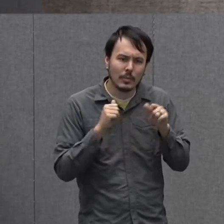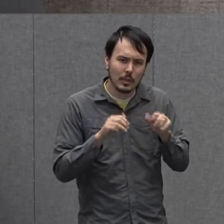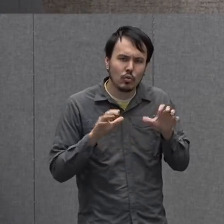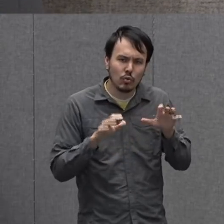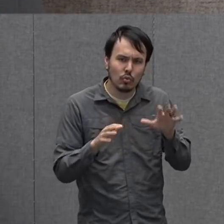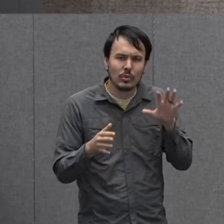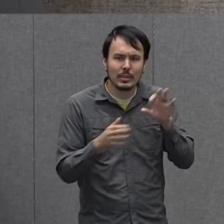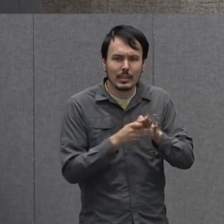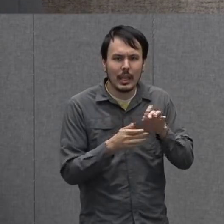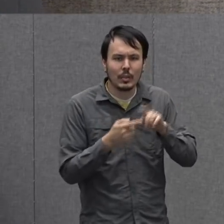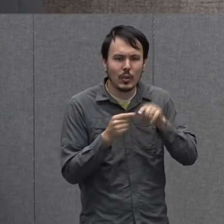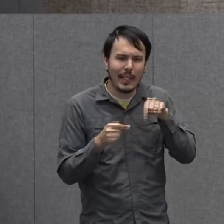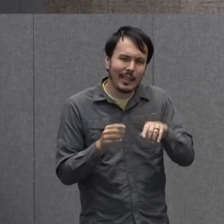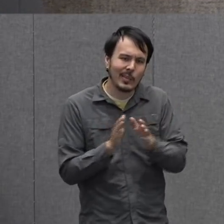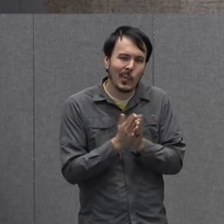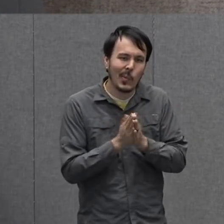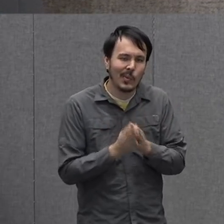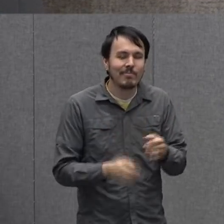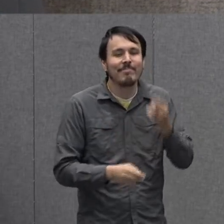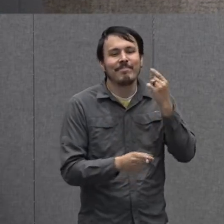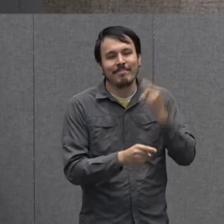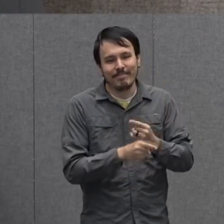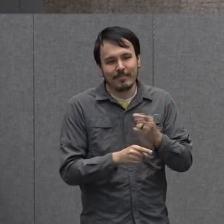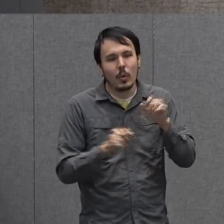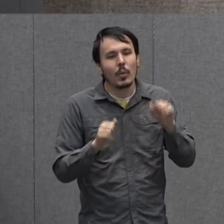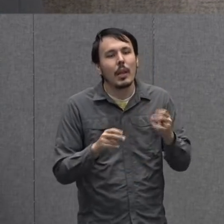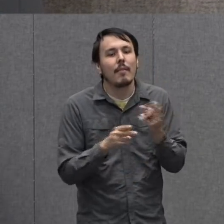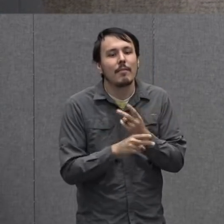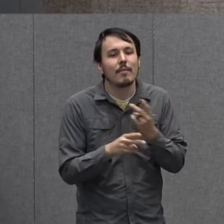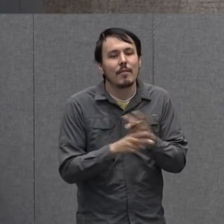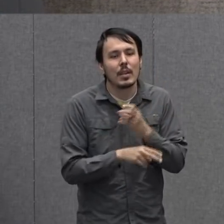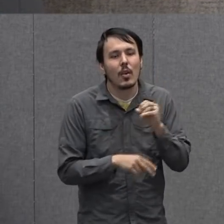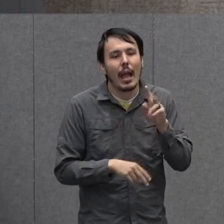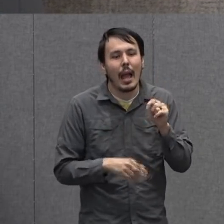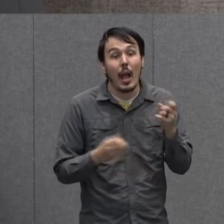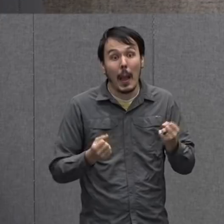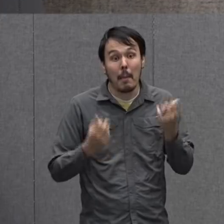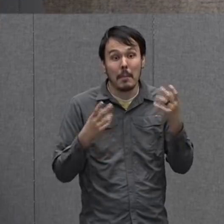That's right, we could try to figure out how many people were at Lily Laceby's birthday party.